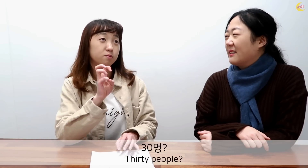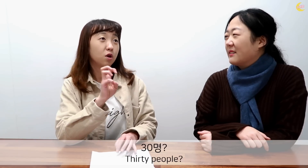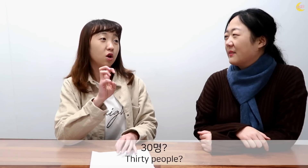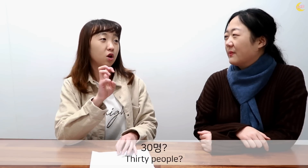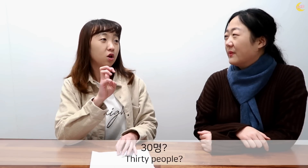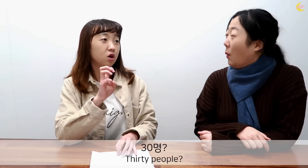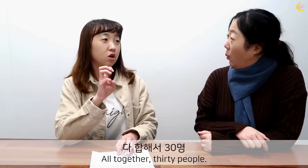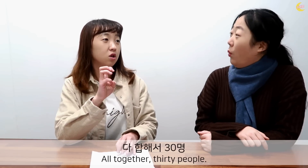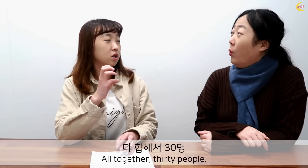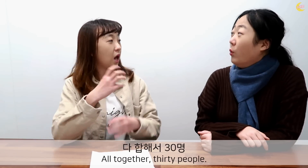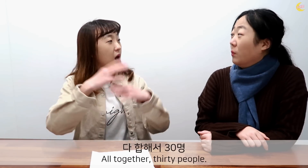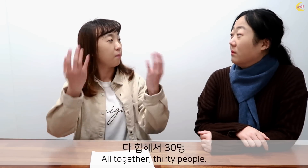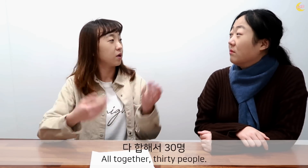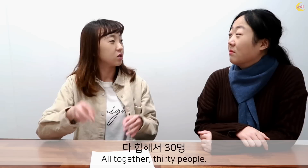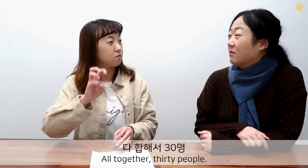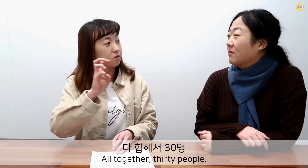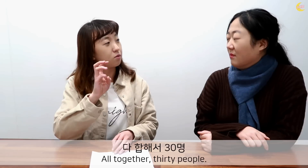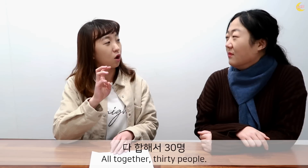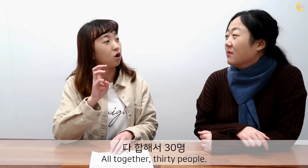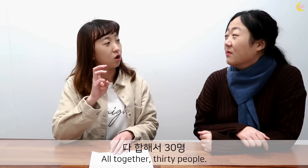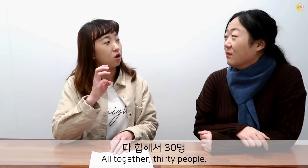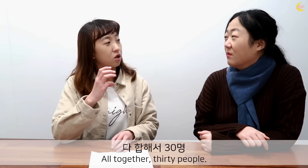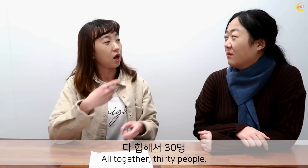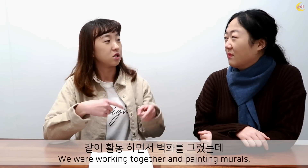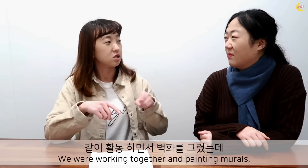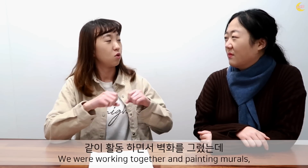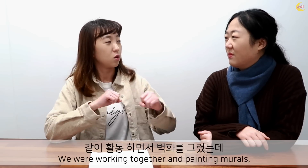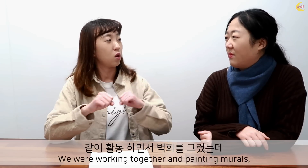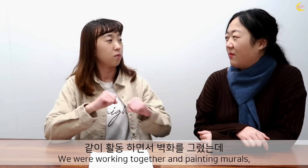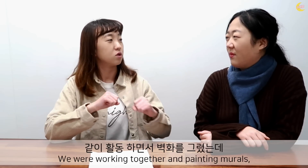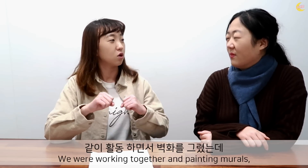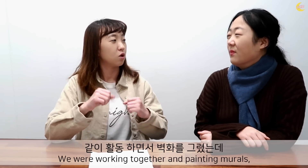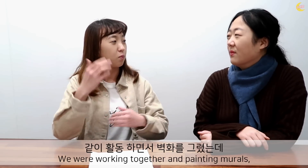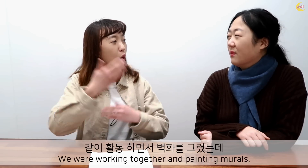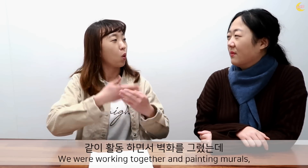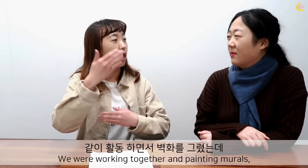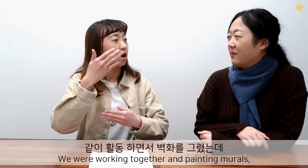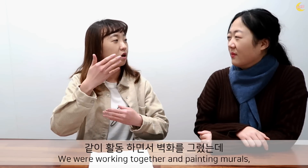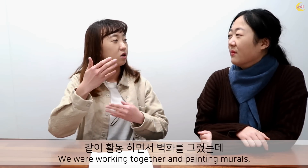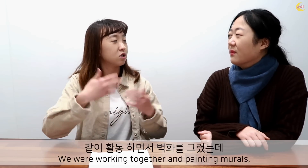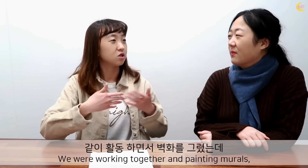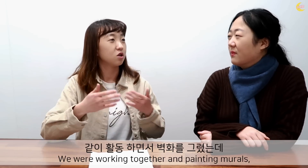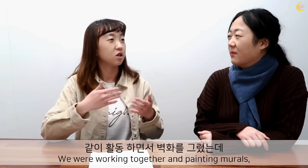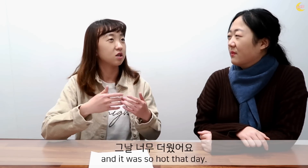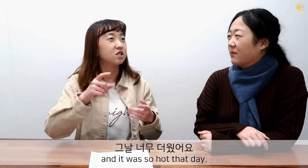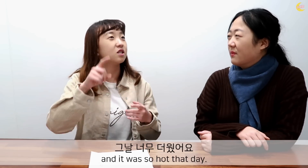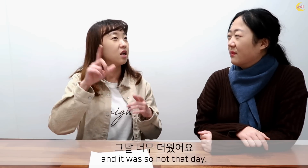Thirty people? All together, thirty people. We were working together and painting murals,